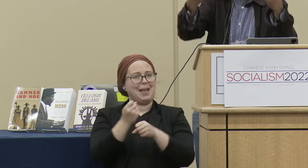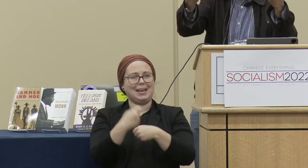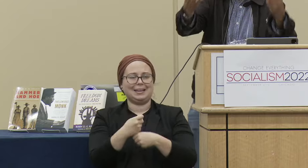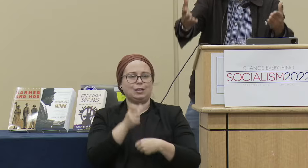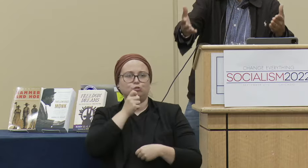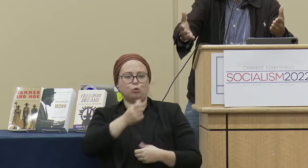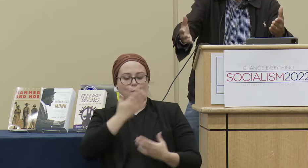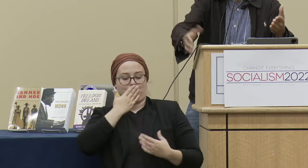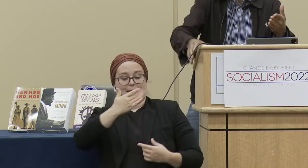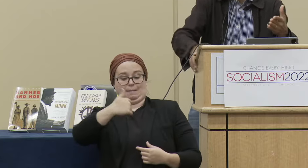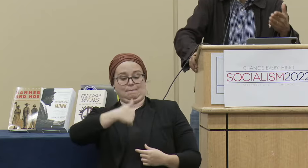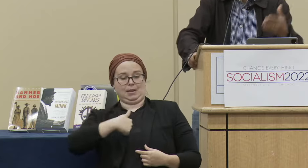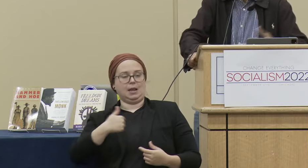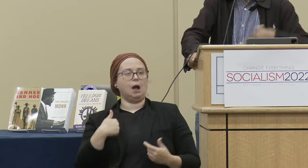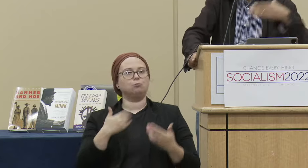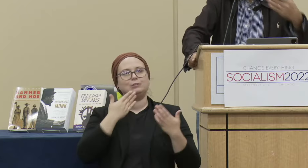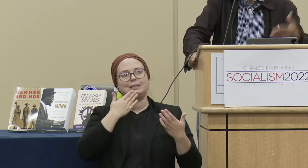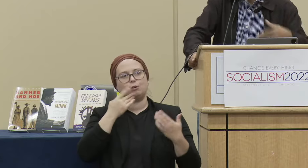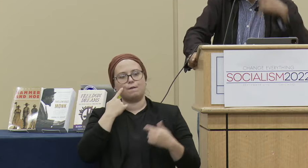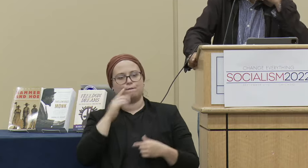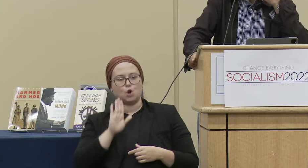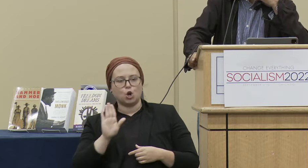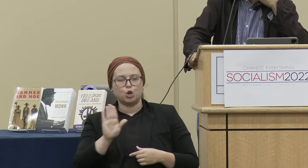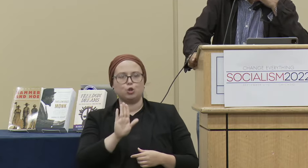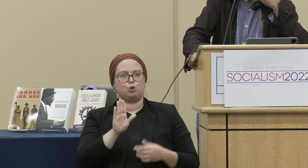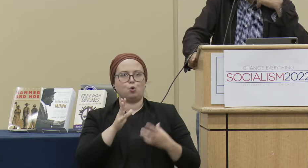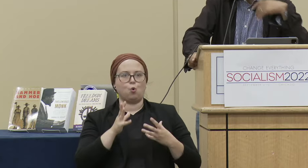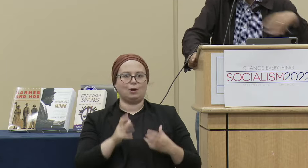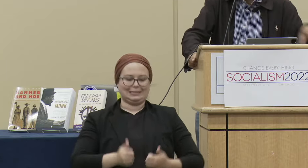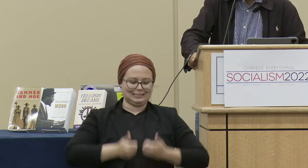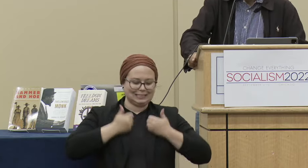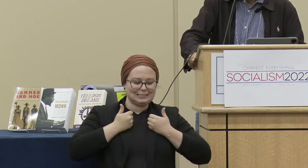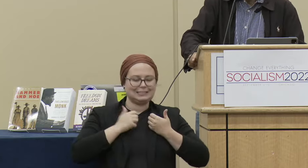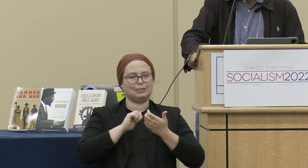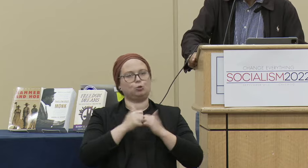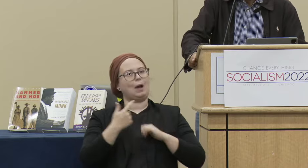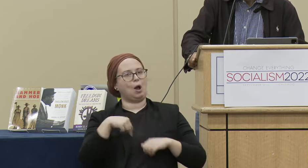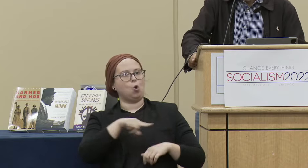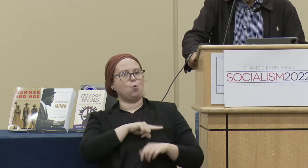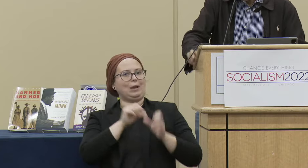make it . Don't thank me. I'm just thank. For your existence,